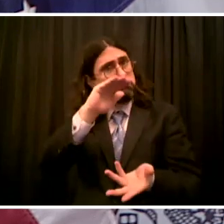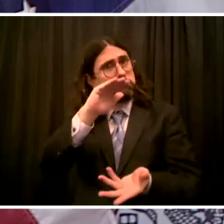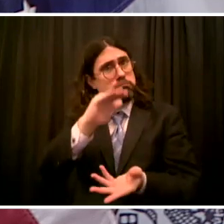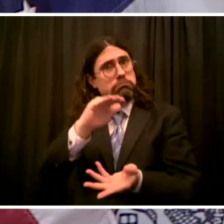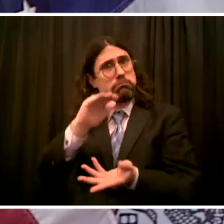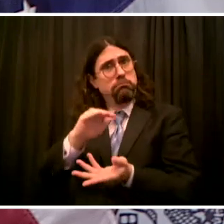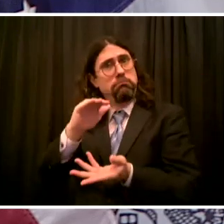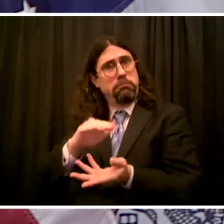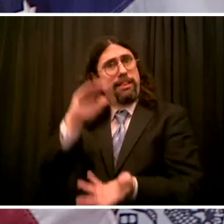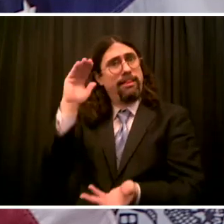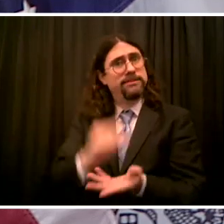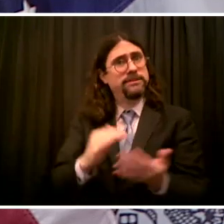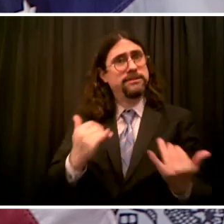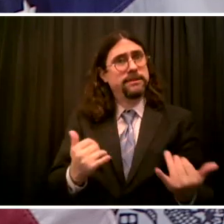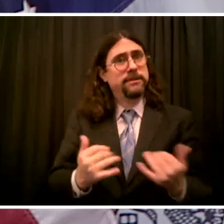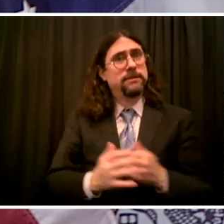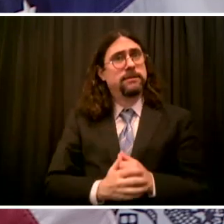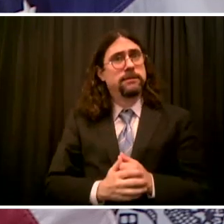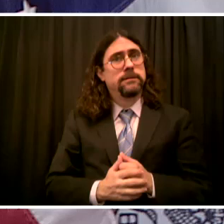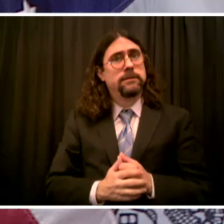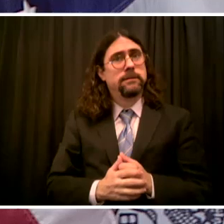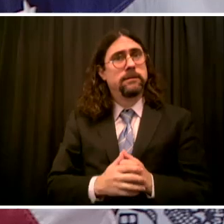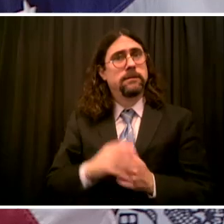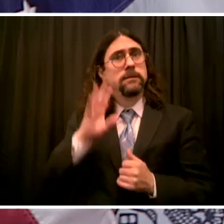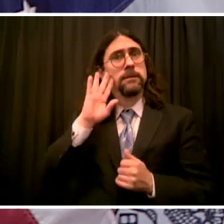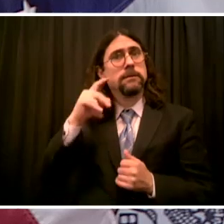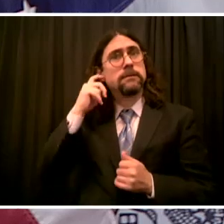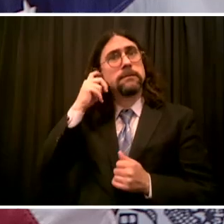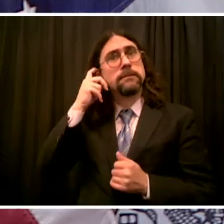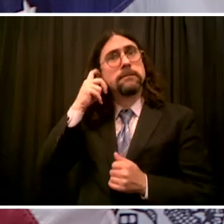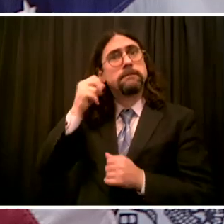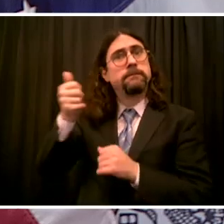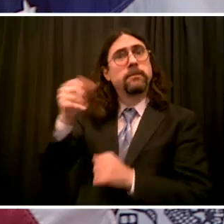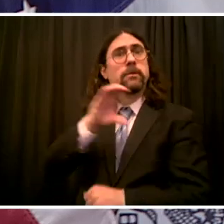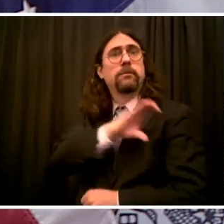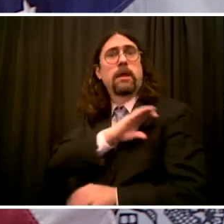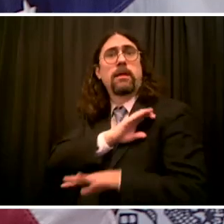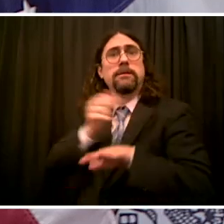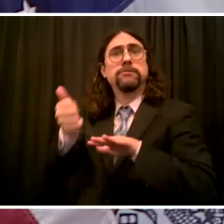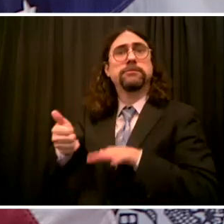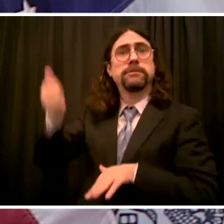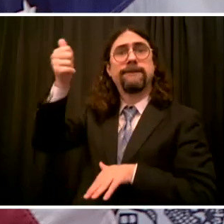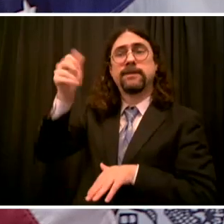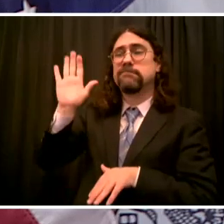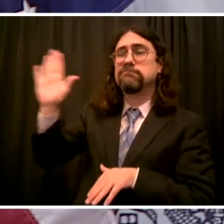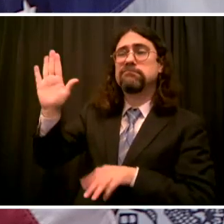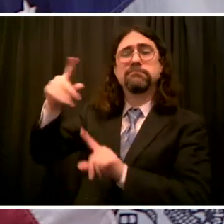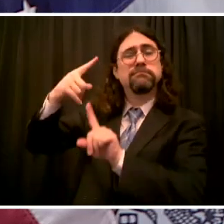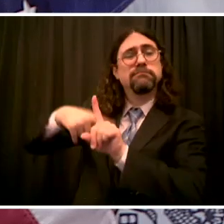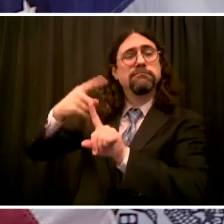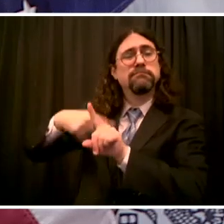THINGS LIKE THOSE MONTHLY PRESS CONFERENCES WILL CERTAINLY RESUME AT THE APOPRPRTEIA MTIE. AND MANY OTHER